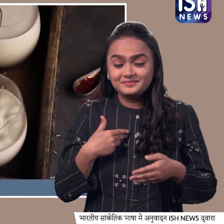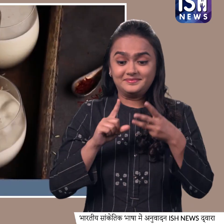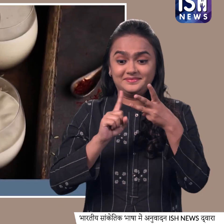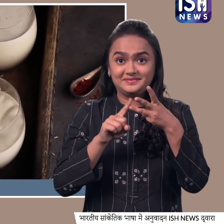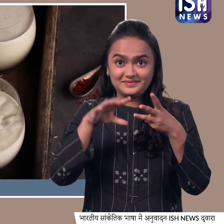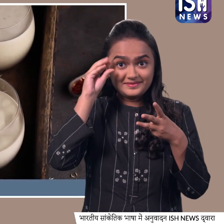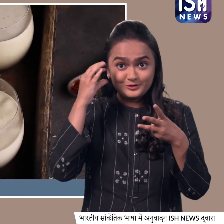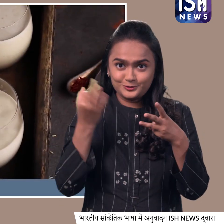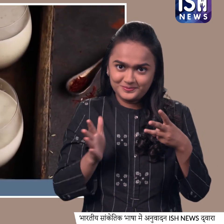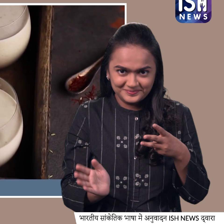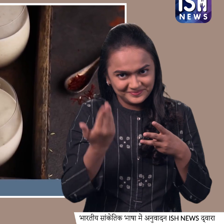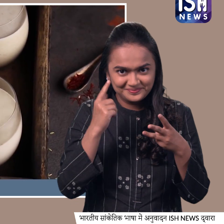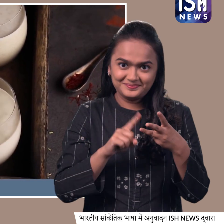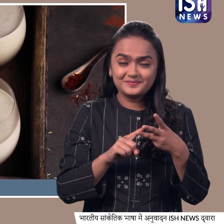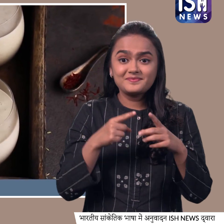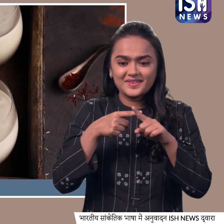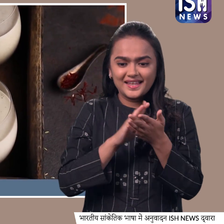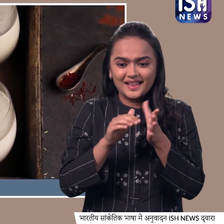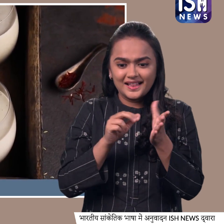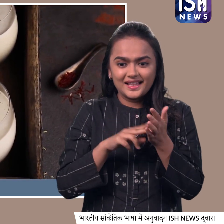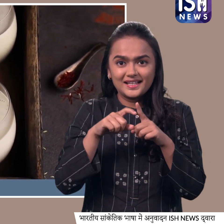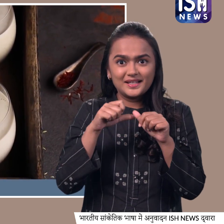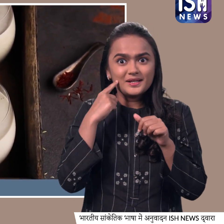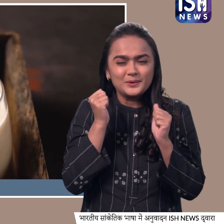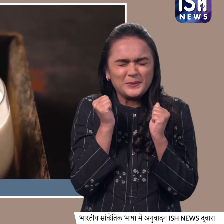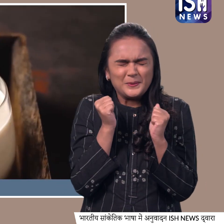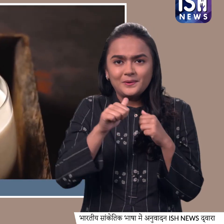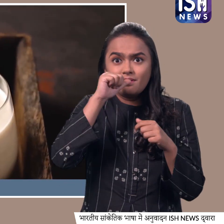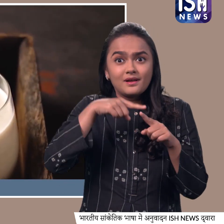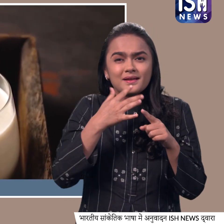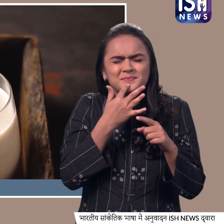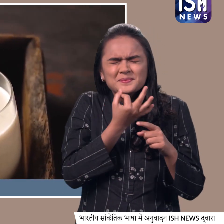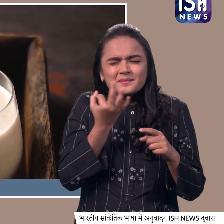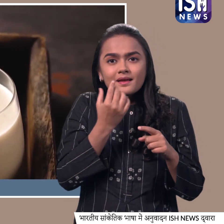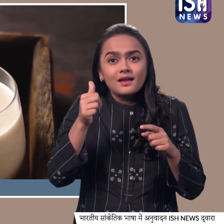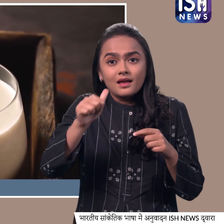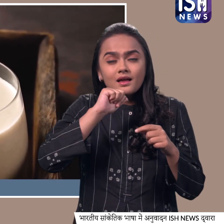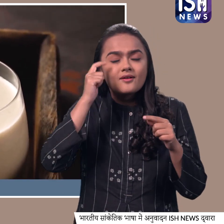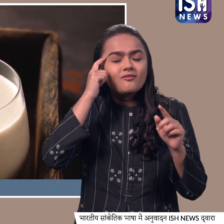Come on lets move on to our third receipe - Thandai It is a very refreshing and sweet drink.